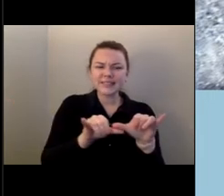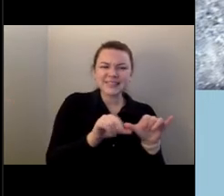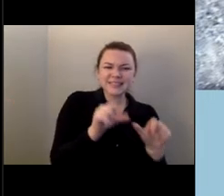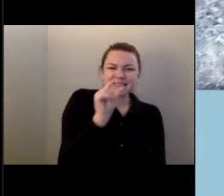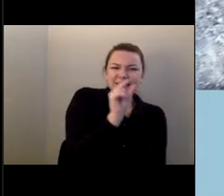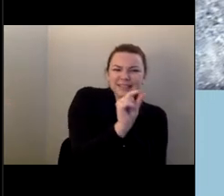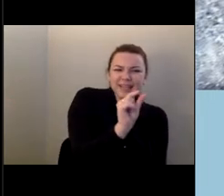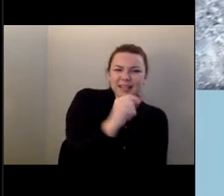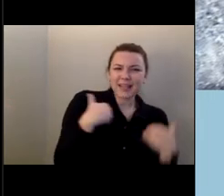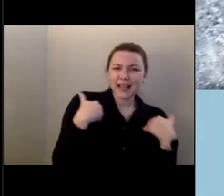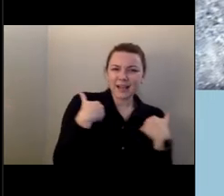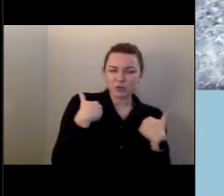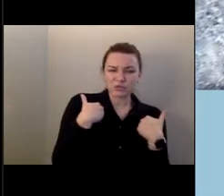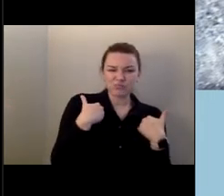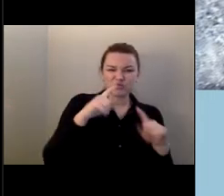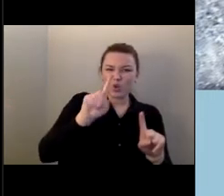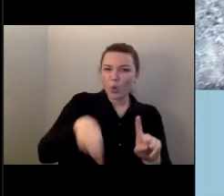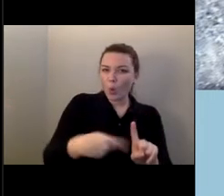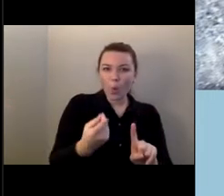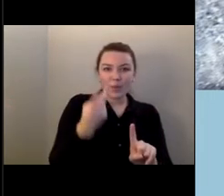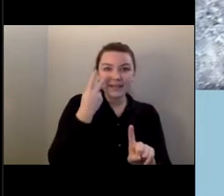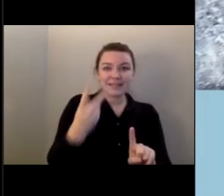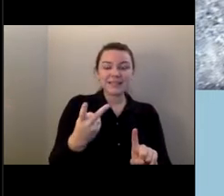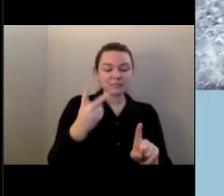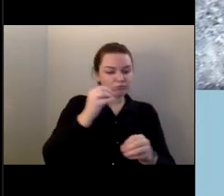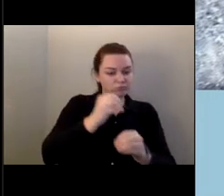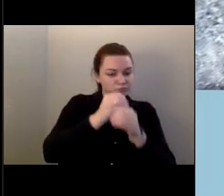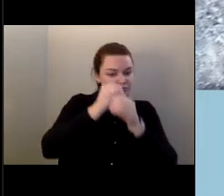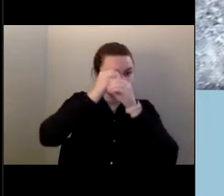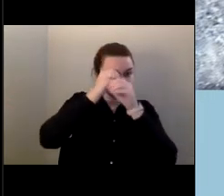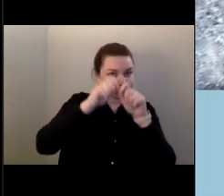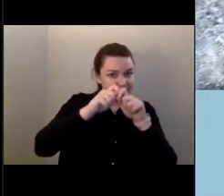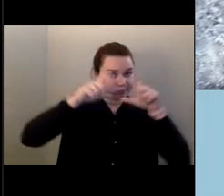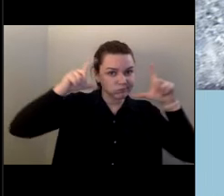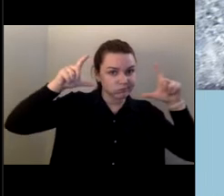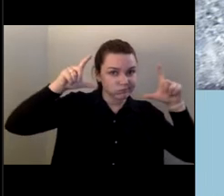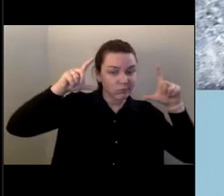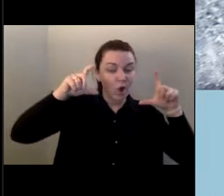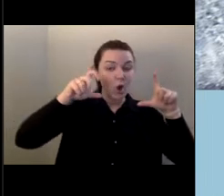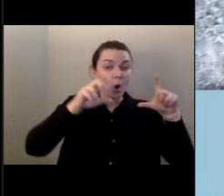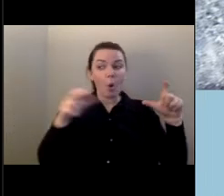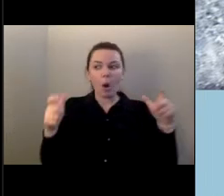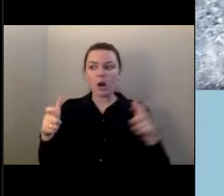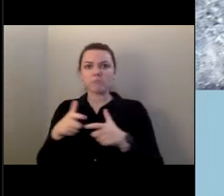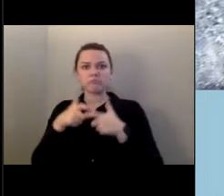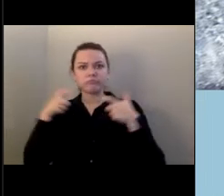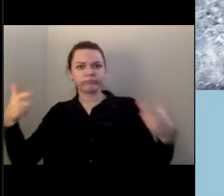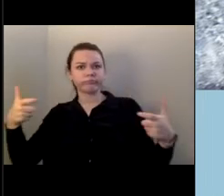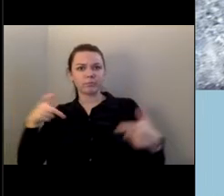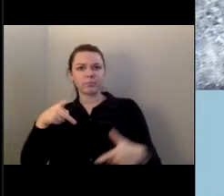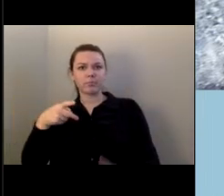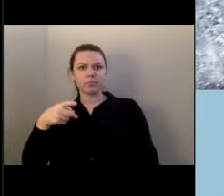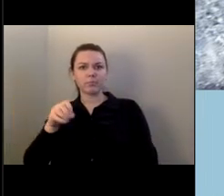that you can only see with a microscope or goggles up to larger polyps that can be a foot in diameter.